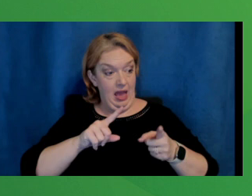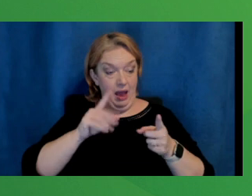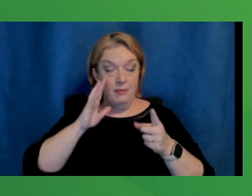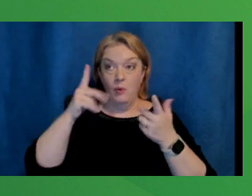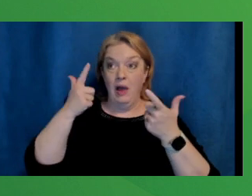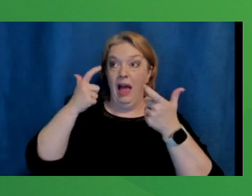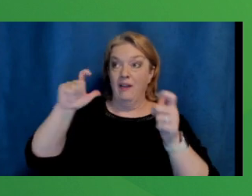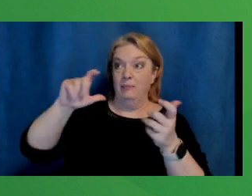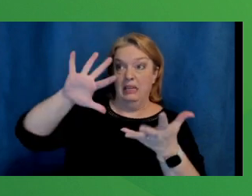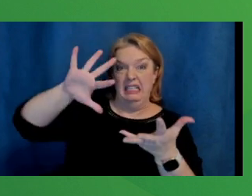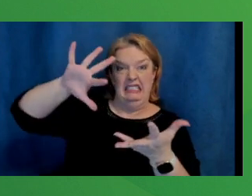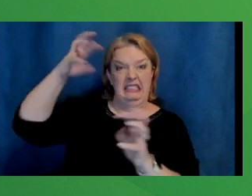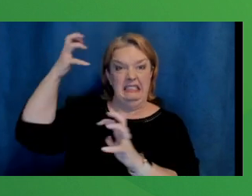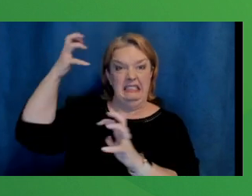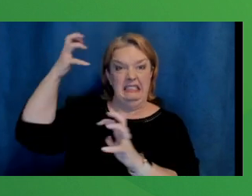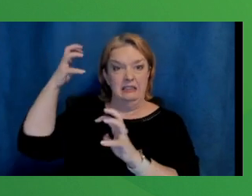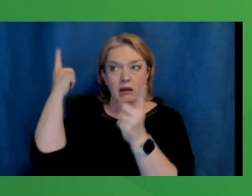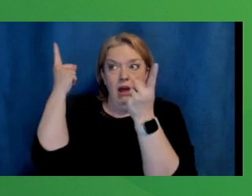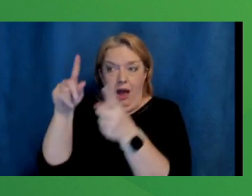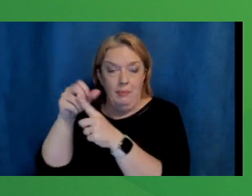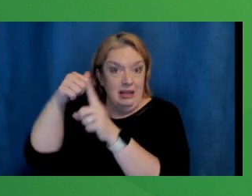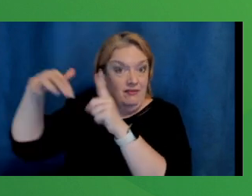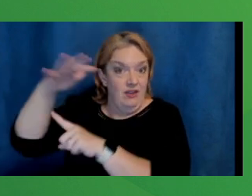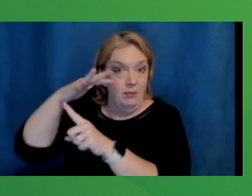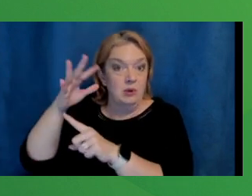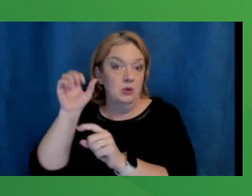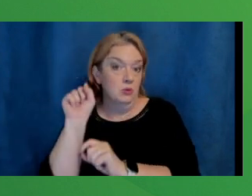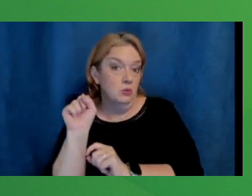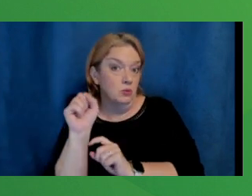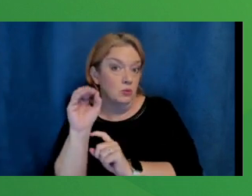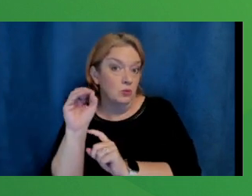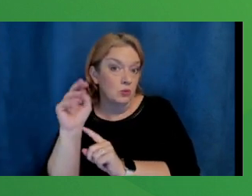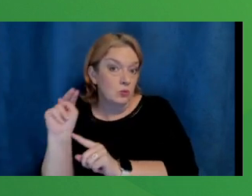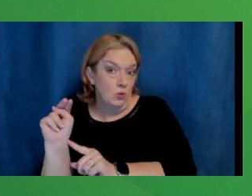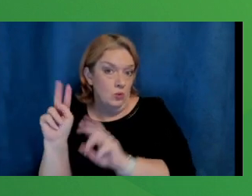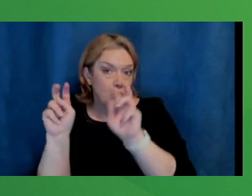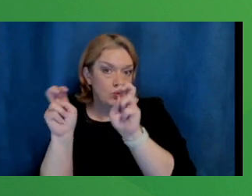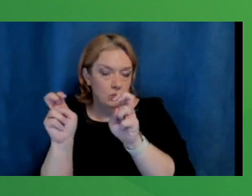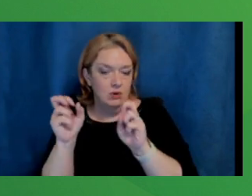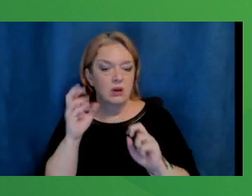pre-test, you see that there's very low of what we call environmental denialism.